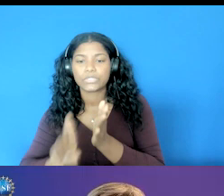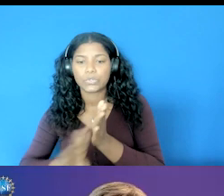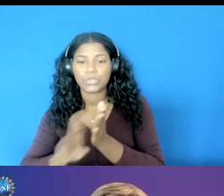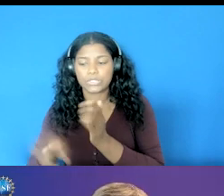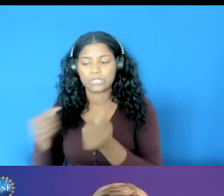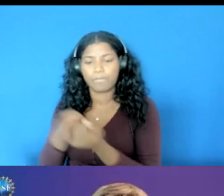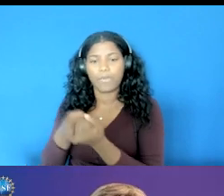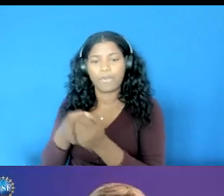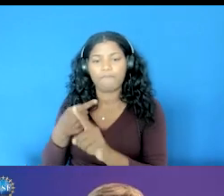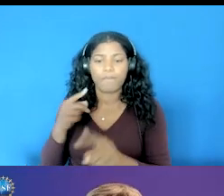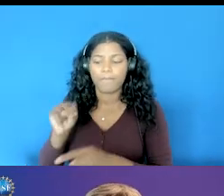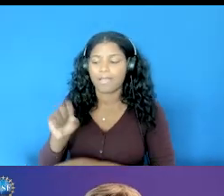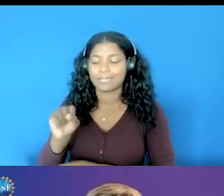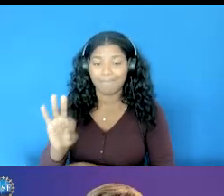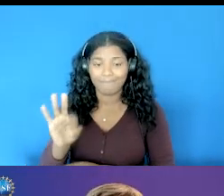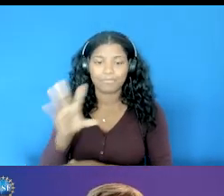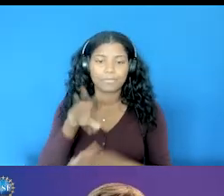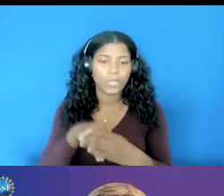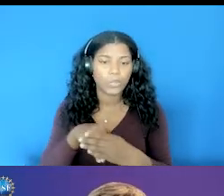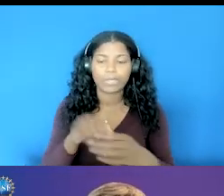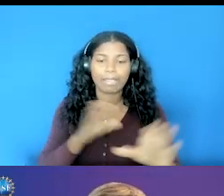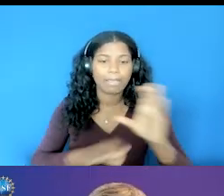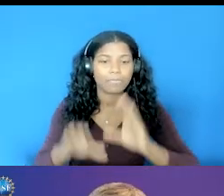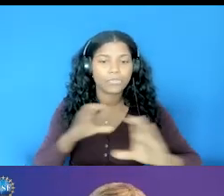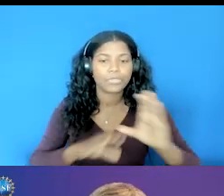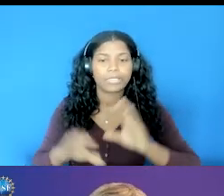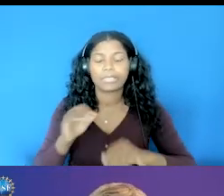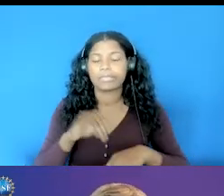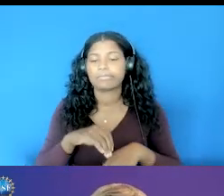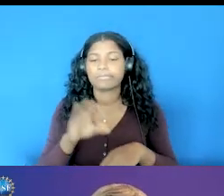including chemistry, physics, maths, computer science and engineering.